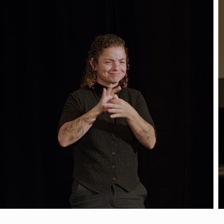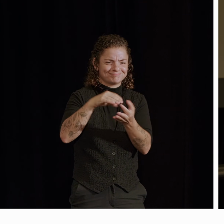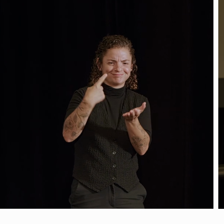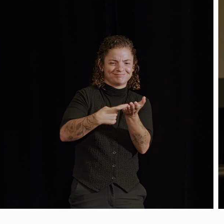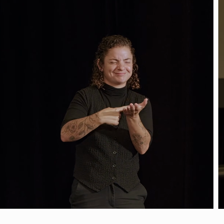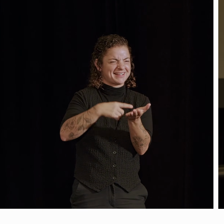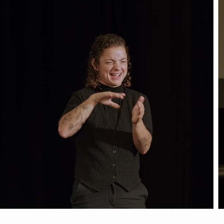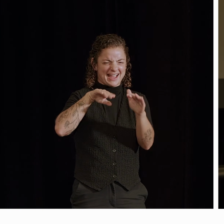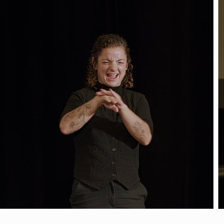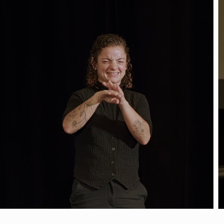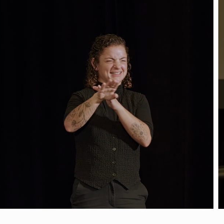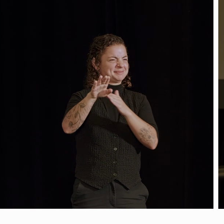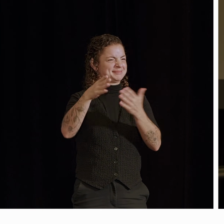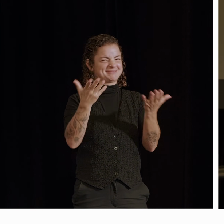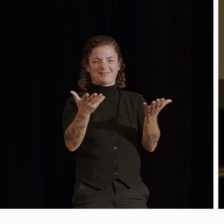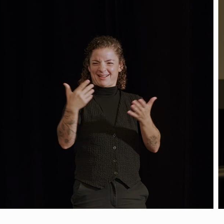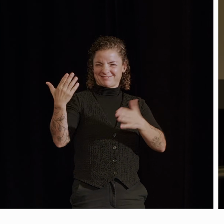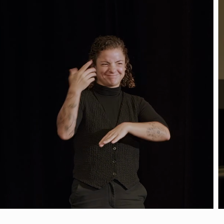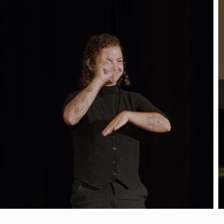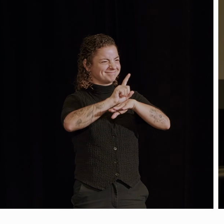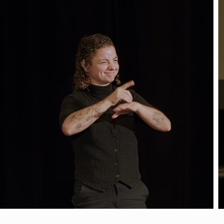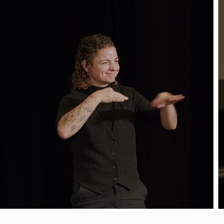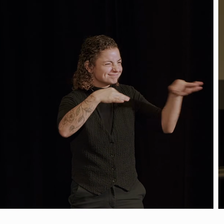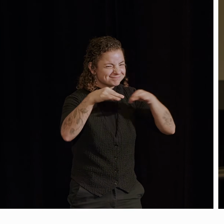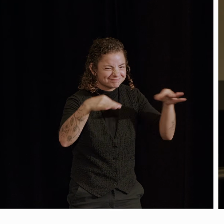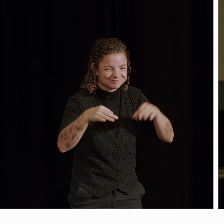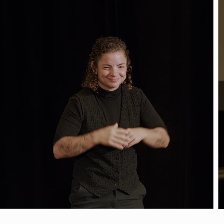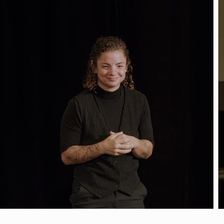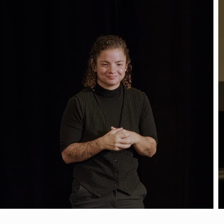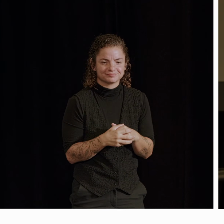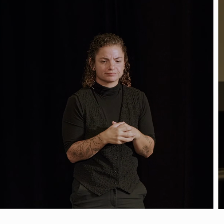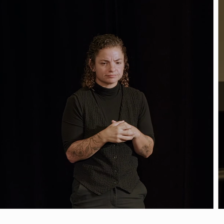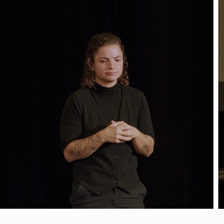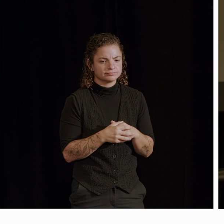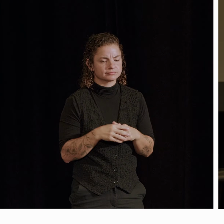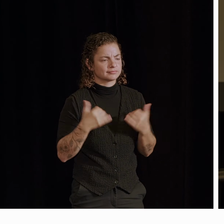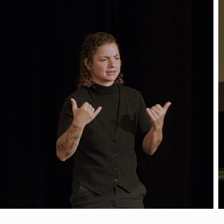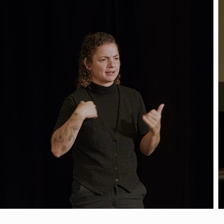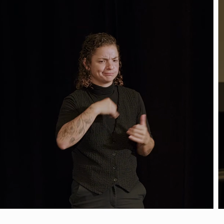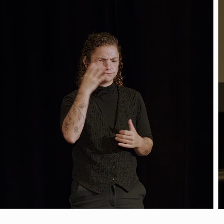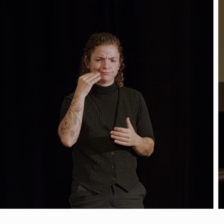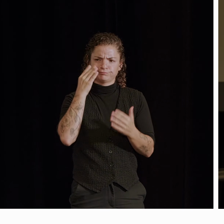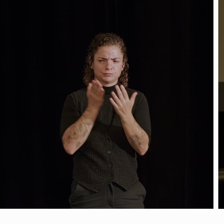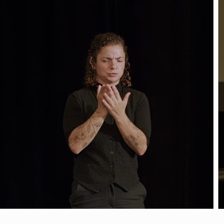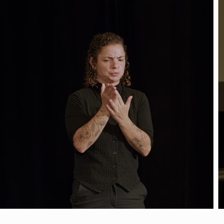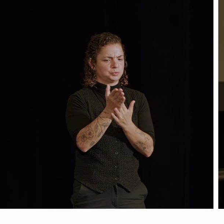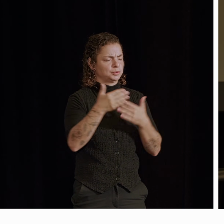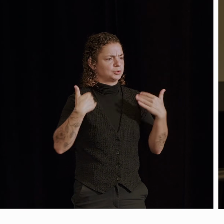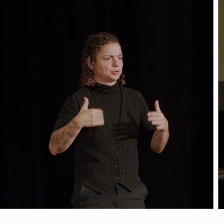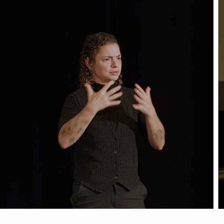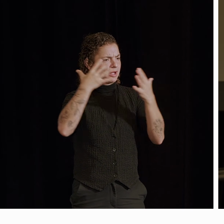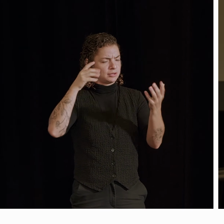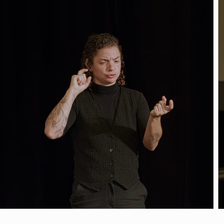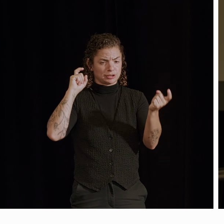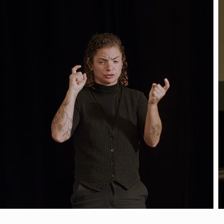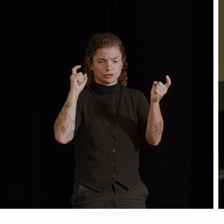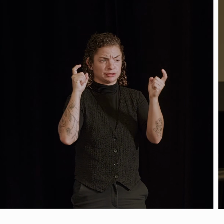We are living through a profound shift in how humans interact with technology.